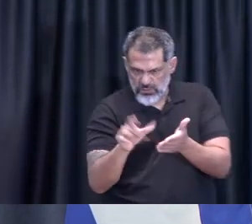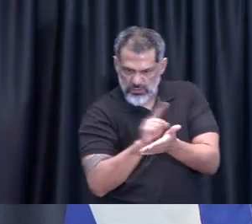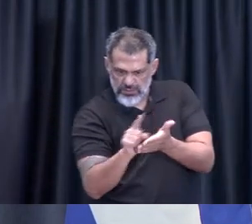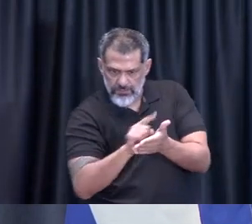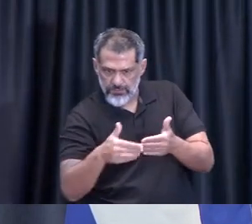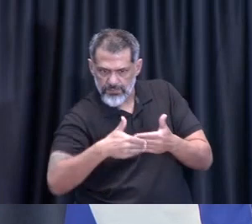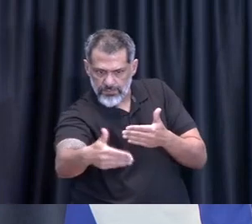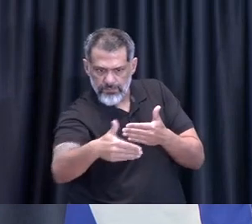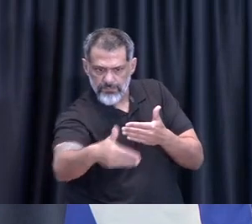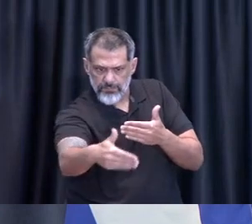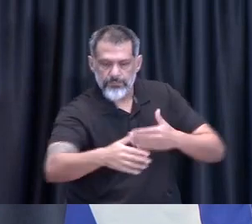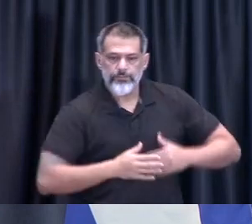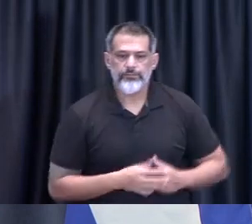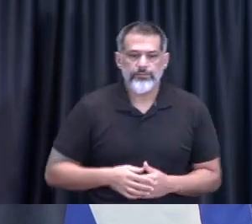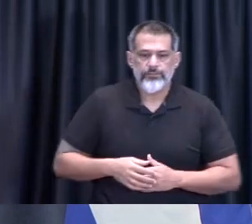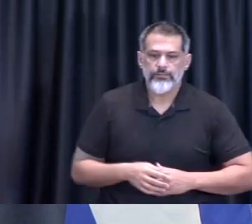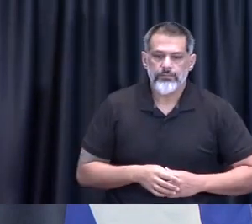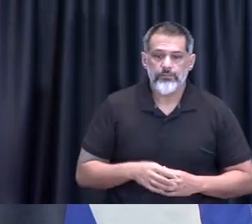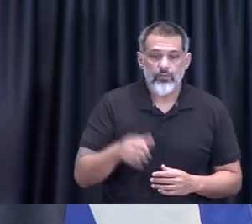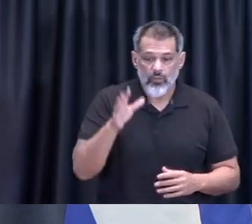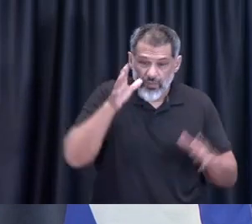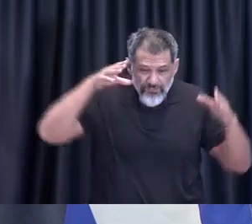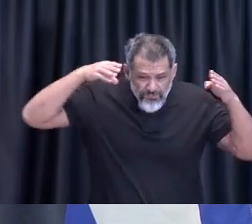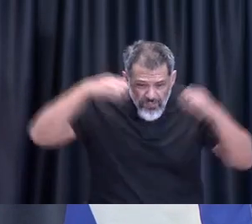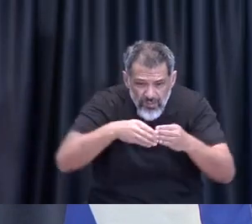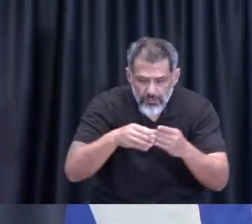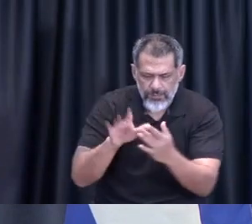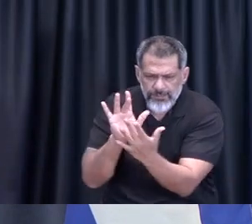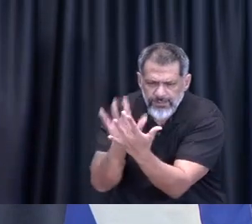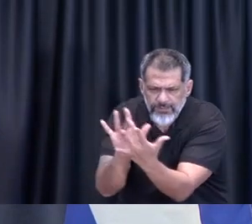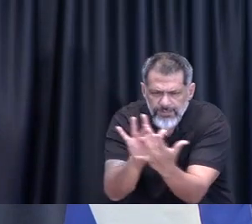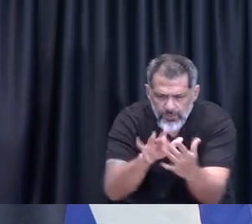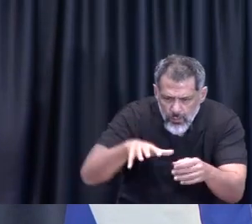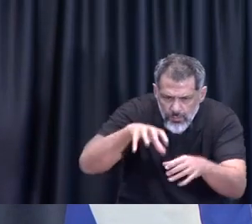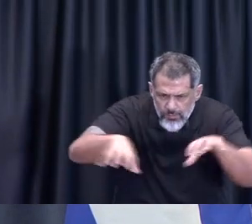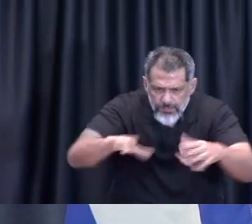We will continue our focused outreach with 155 community